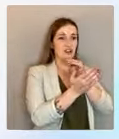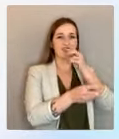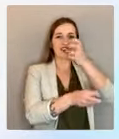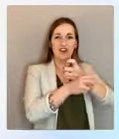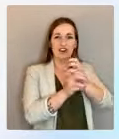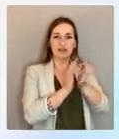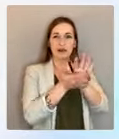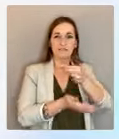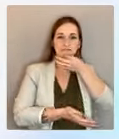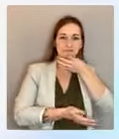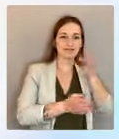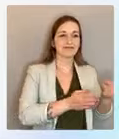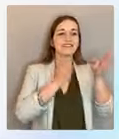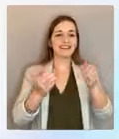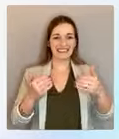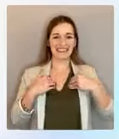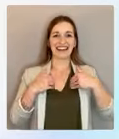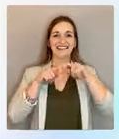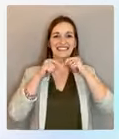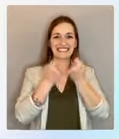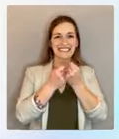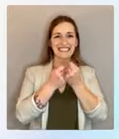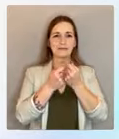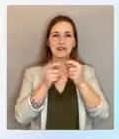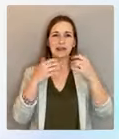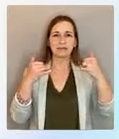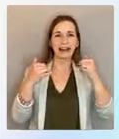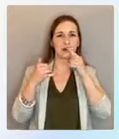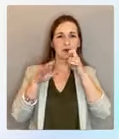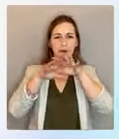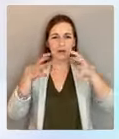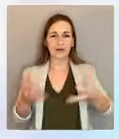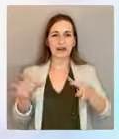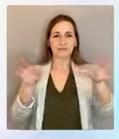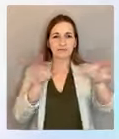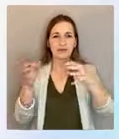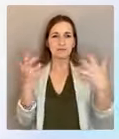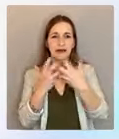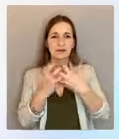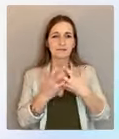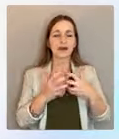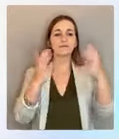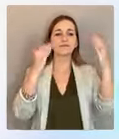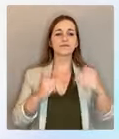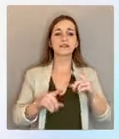difficult to master. We've got people to play with, but there's a lot of sports like that.